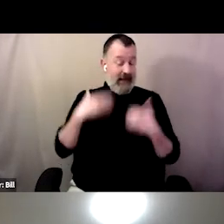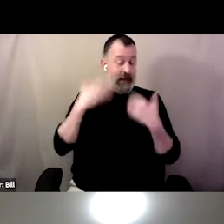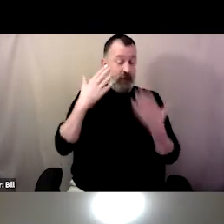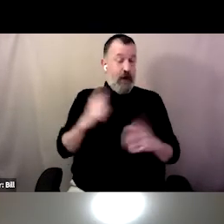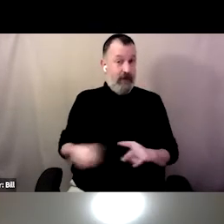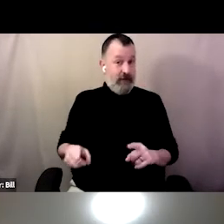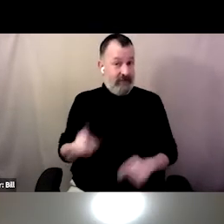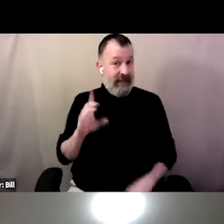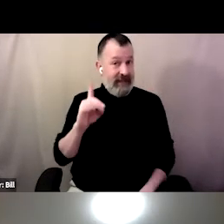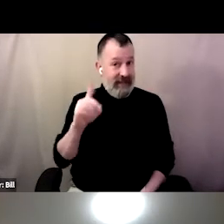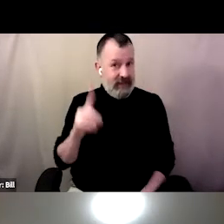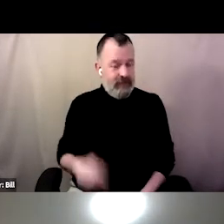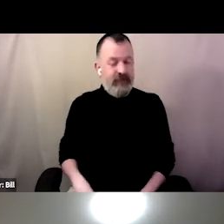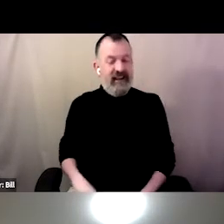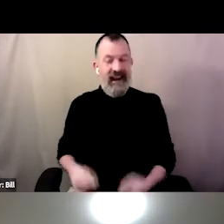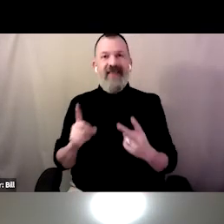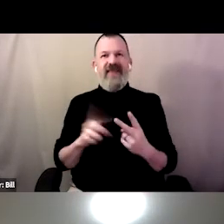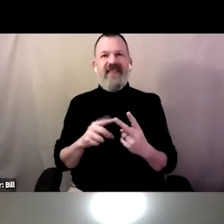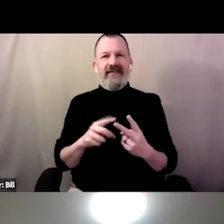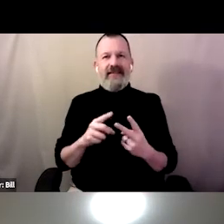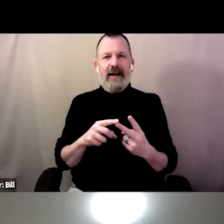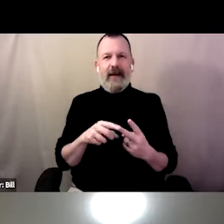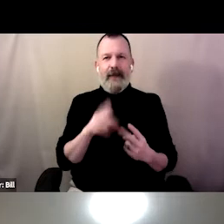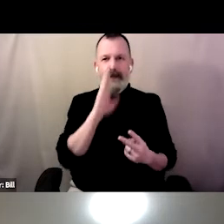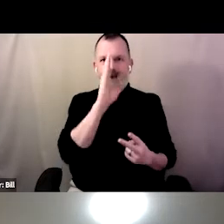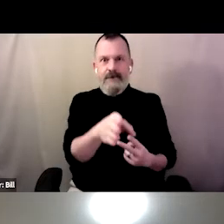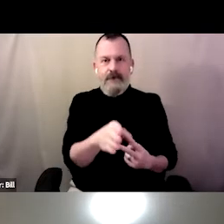the second shot across the bow was even bigger one, in my opinion,